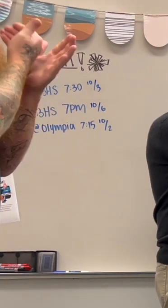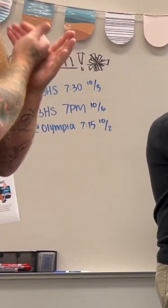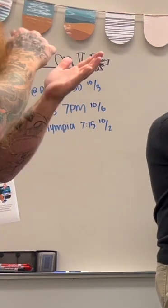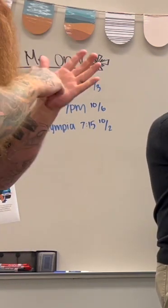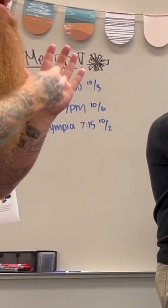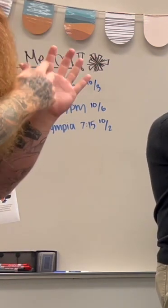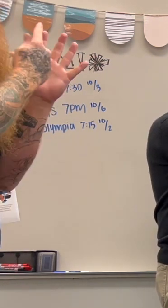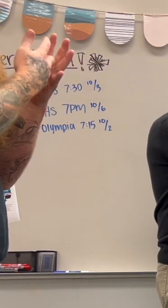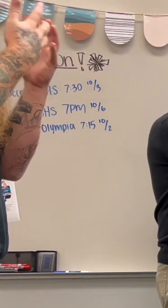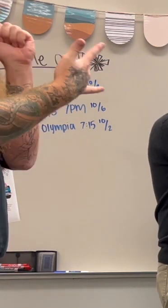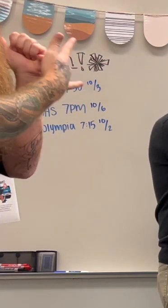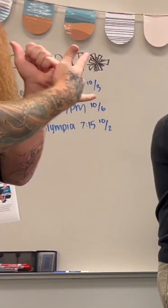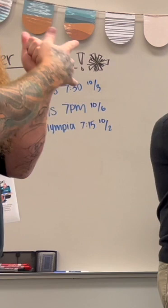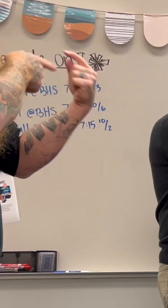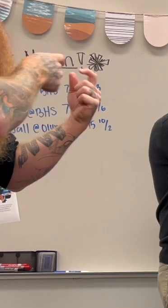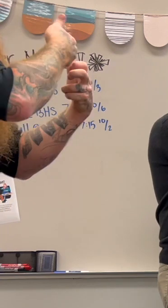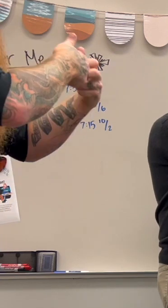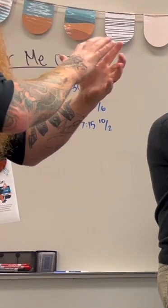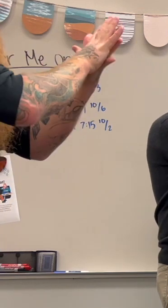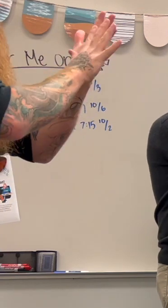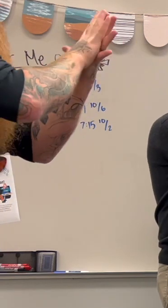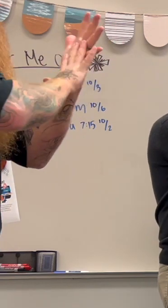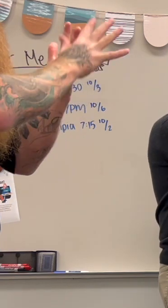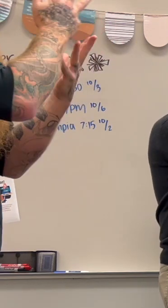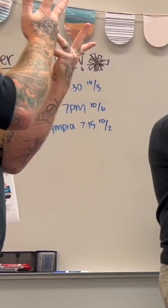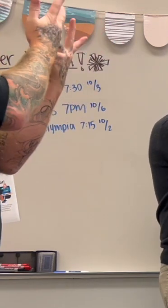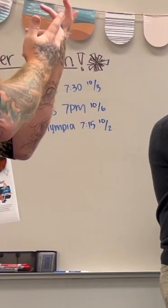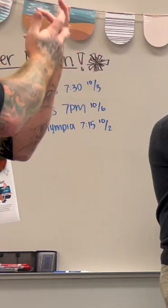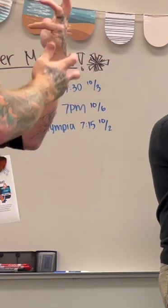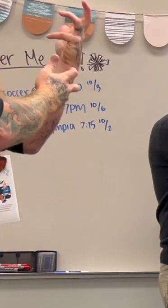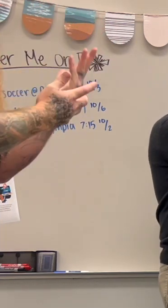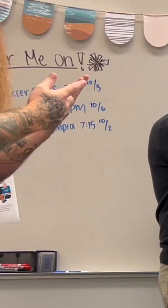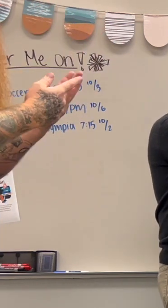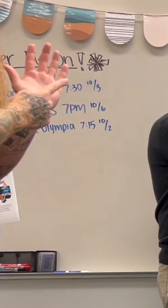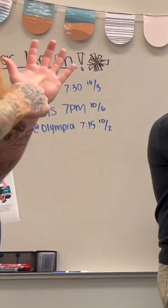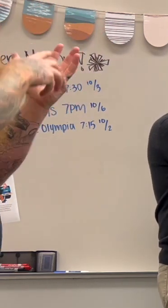technical difficulties happening and so it kind of sets us off a little sometimes but seeing how